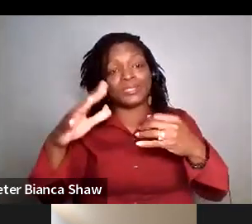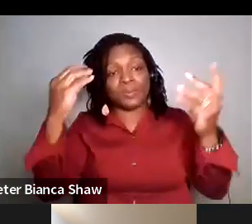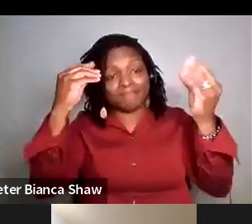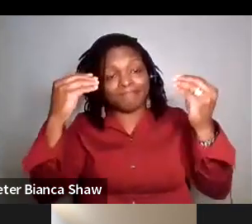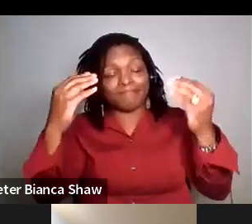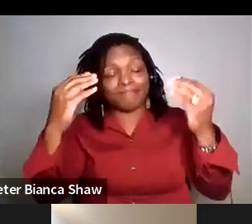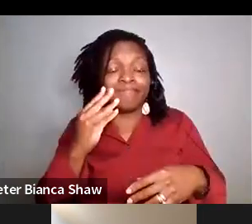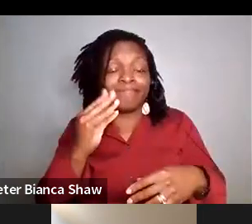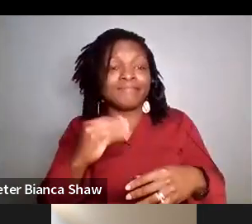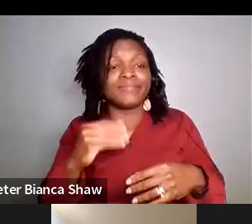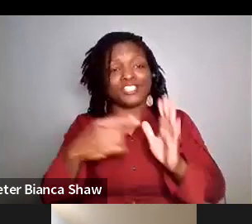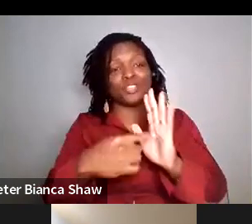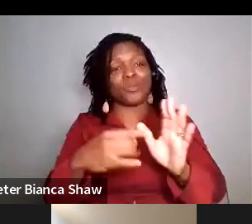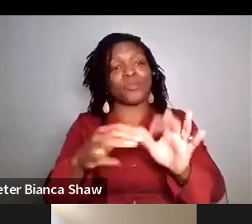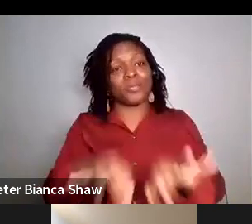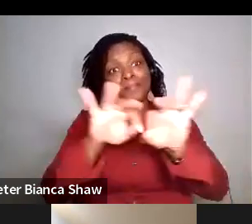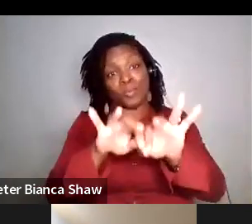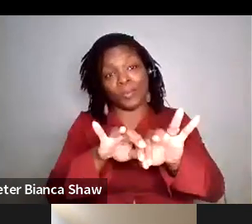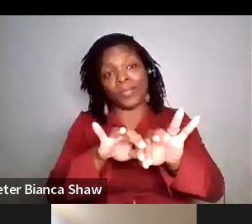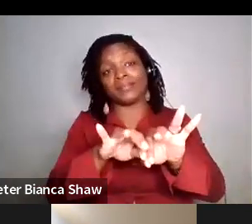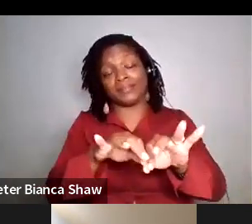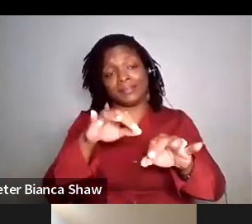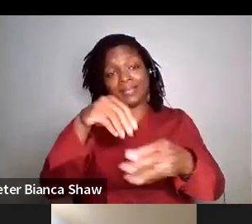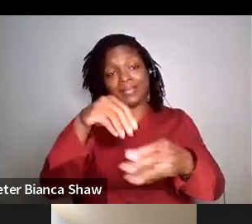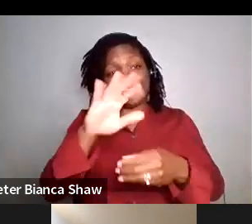We're often overlooked as a resource for our children, ie.